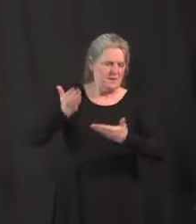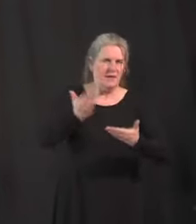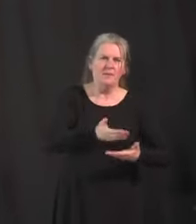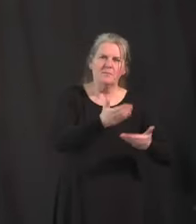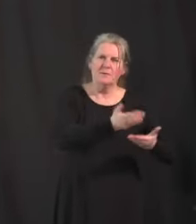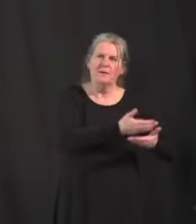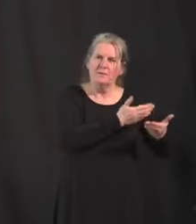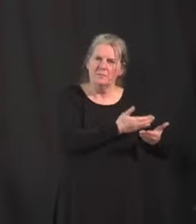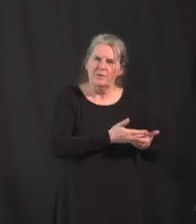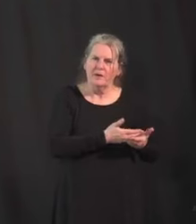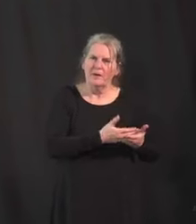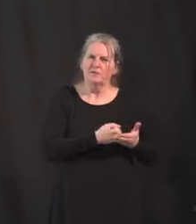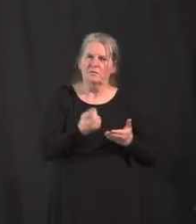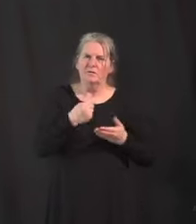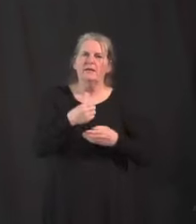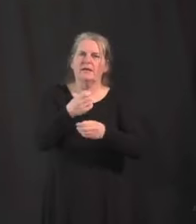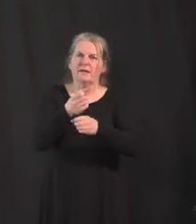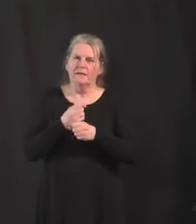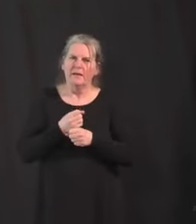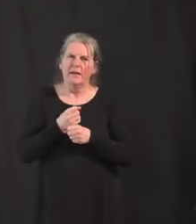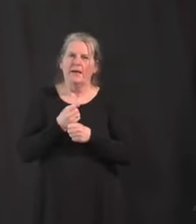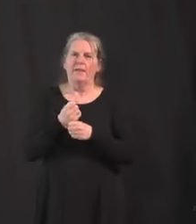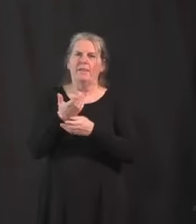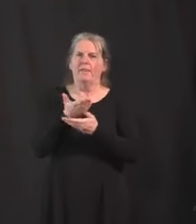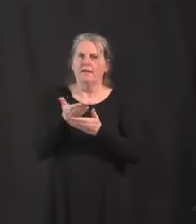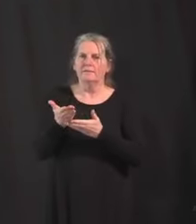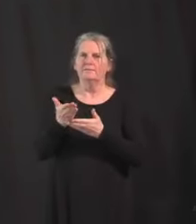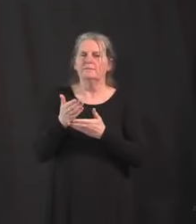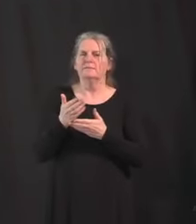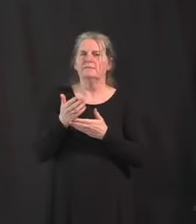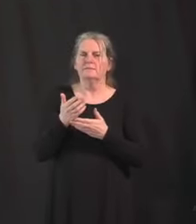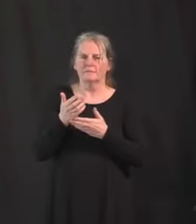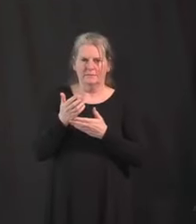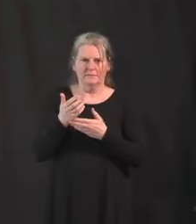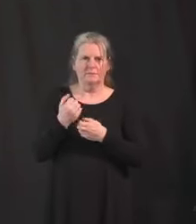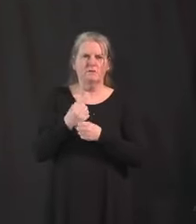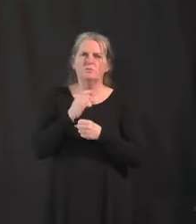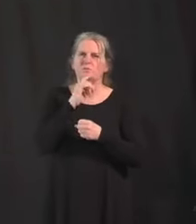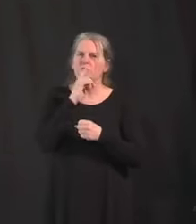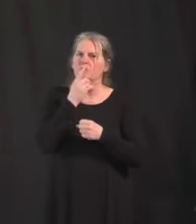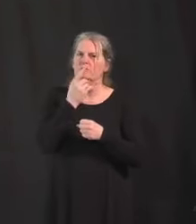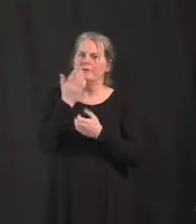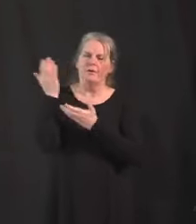COORDINATE EFFORTS MAKES SURE THAT SUPPLIES ARE BEING PROCURED